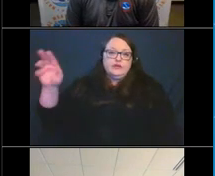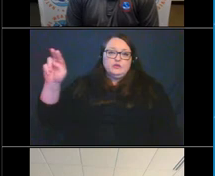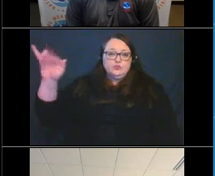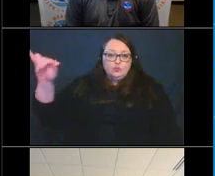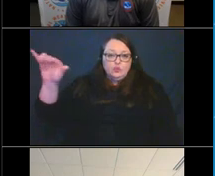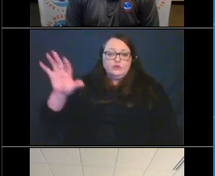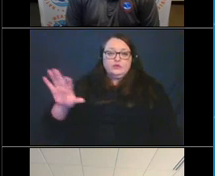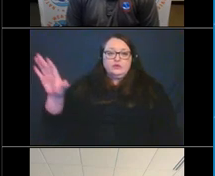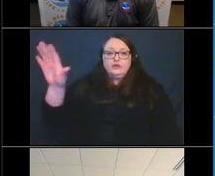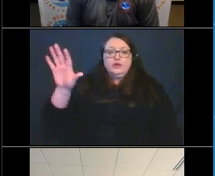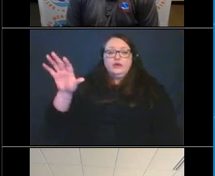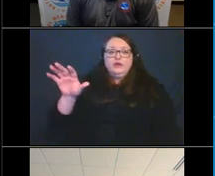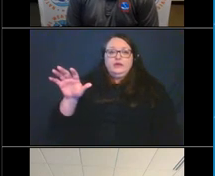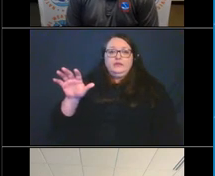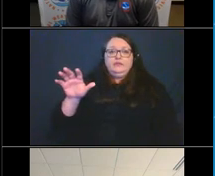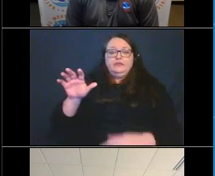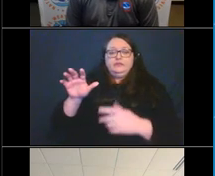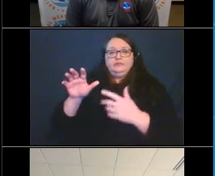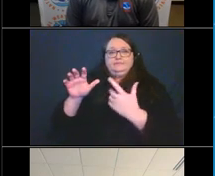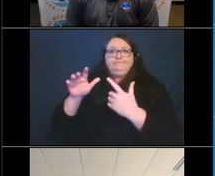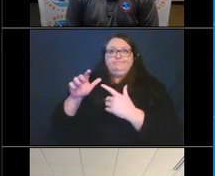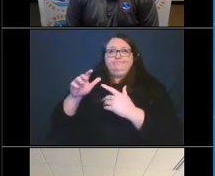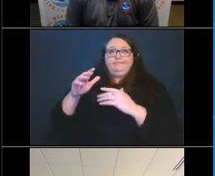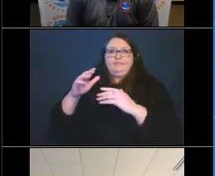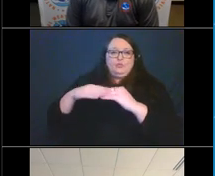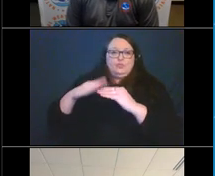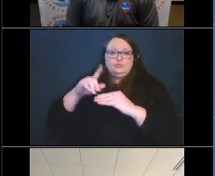the thresholds are different with higher minimum temperature thresholds than they